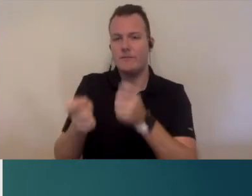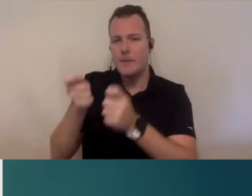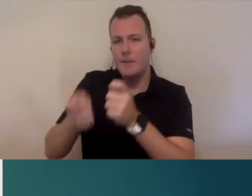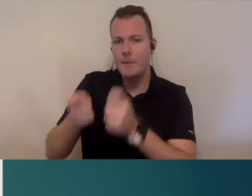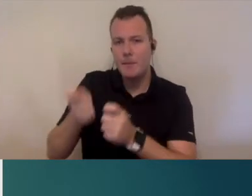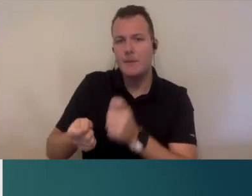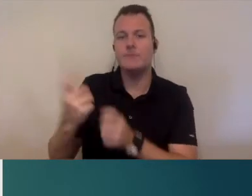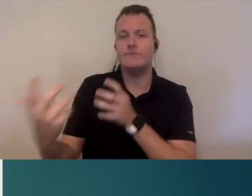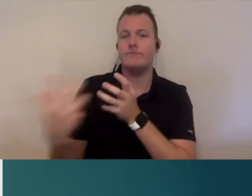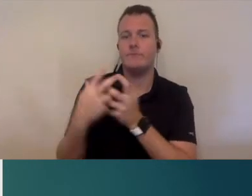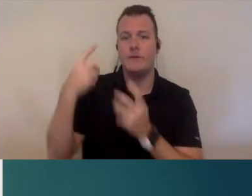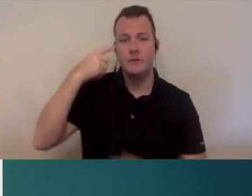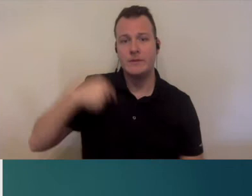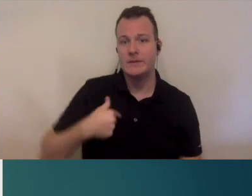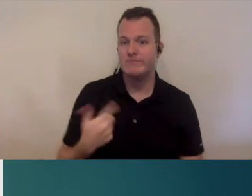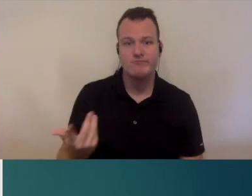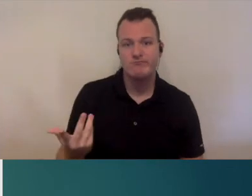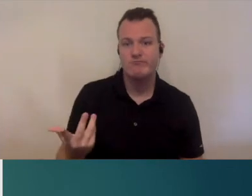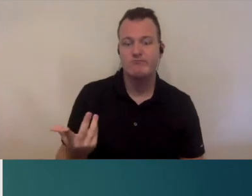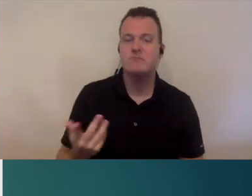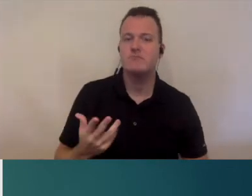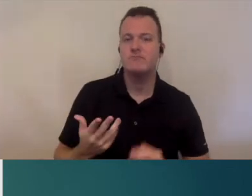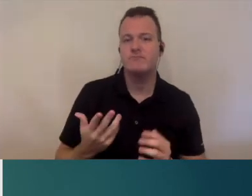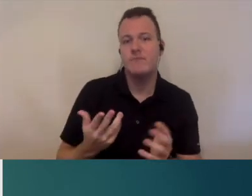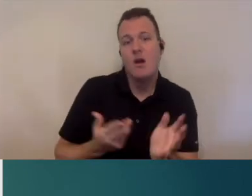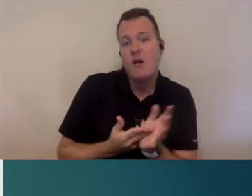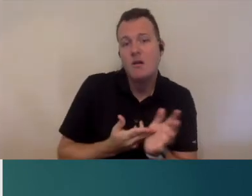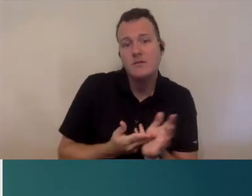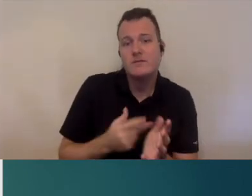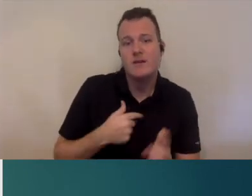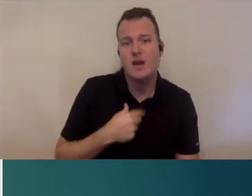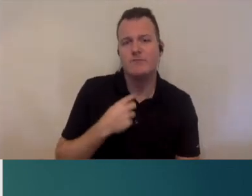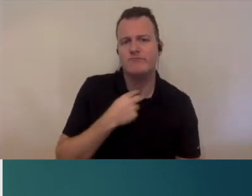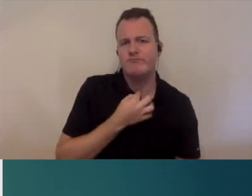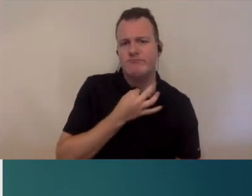resume for me, and honestly just made me wonder if they even want it or would